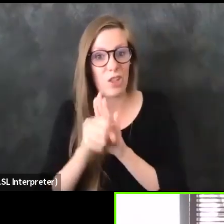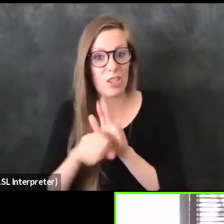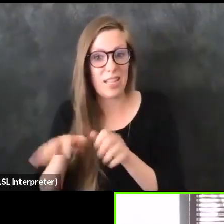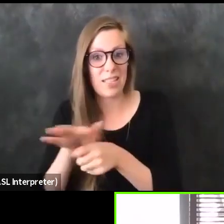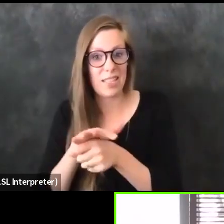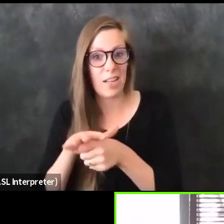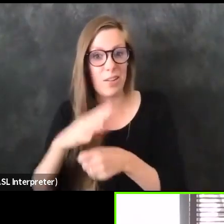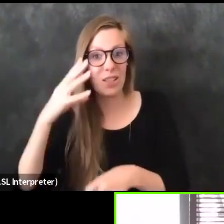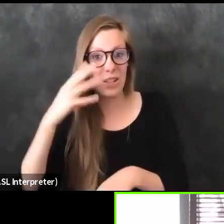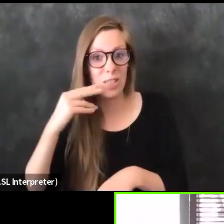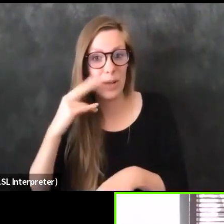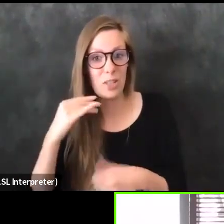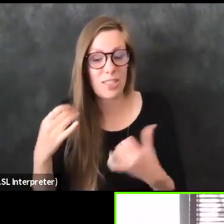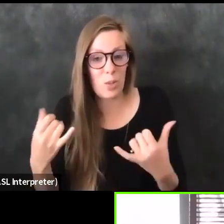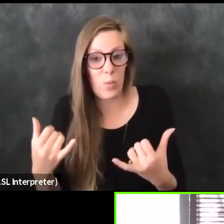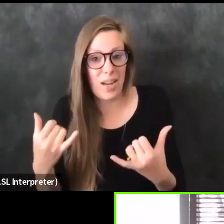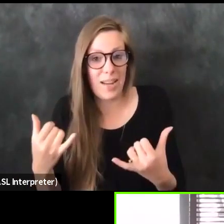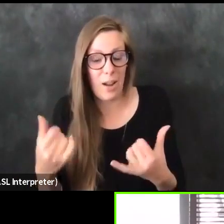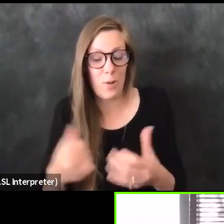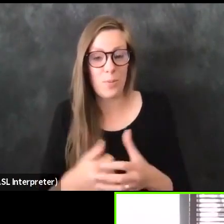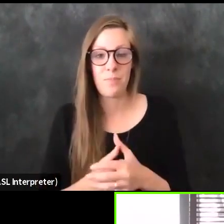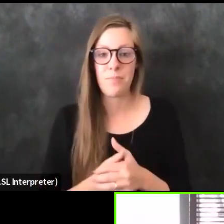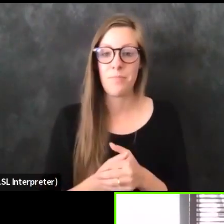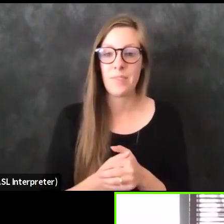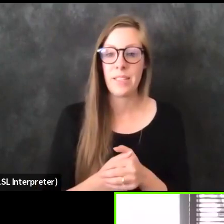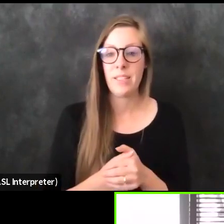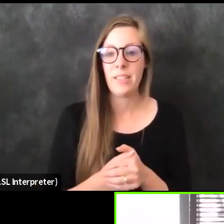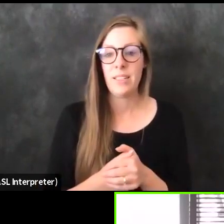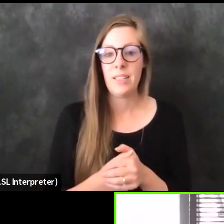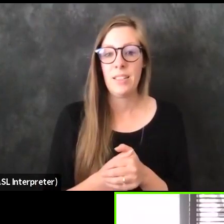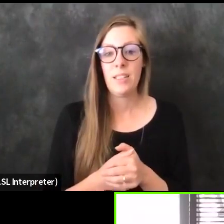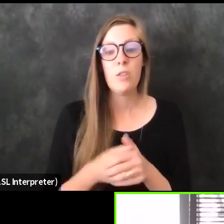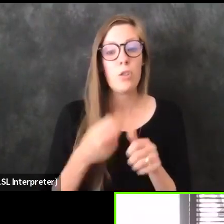experienced or are experiencing in addition to wearing face coverings or